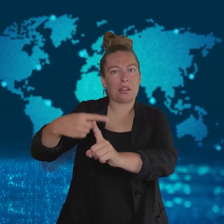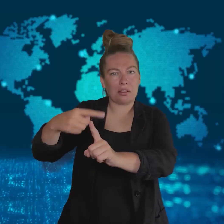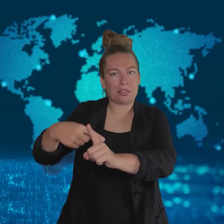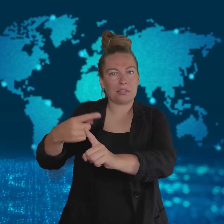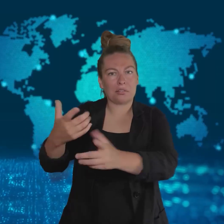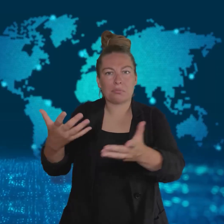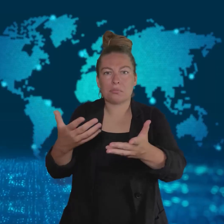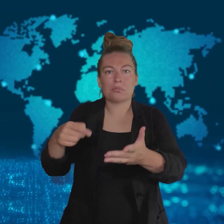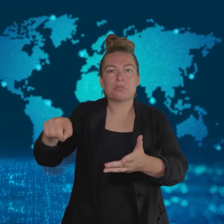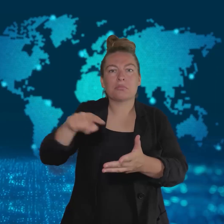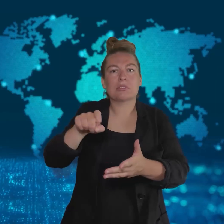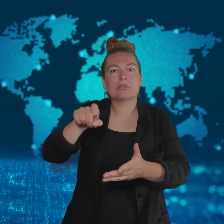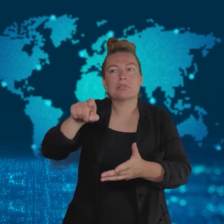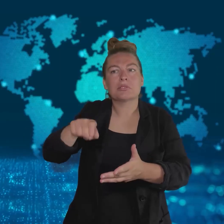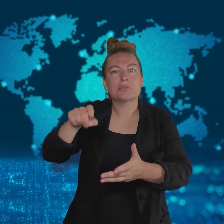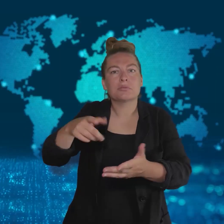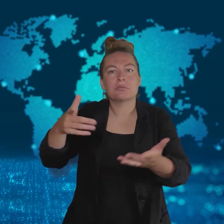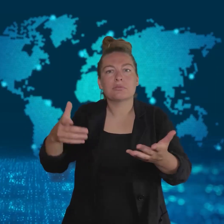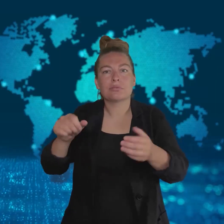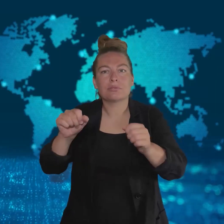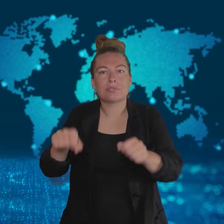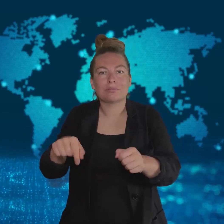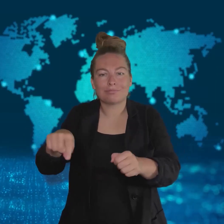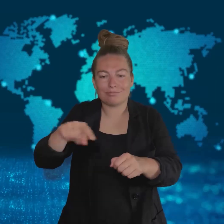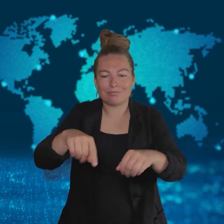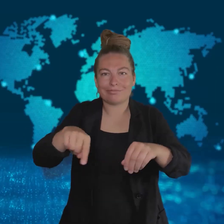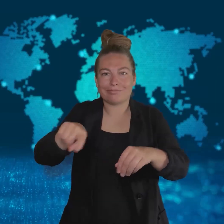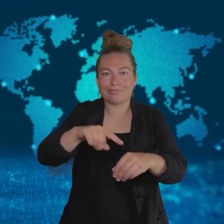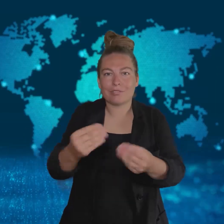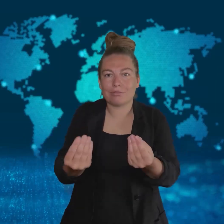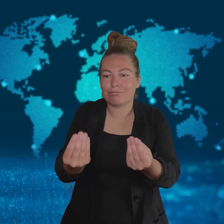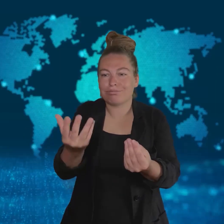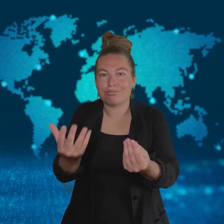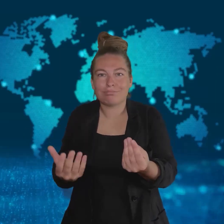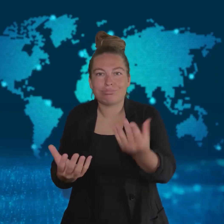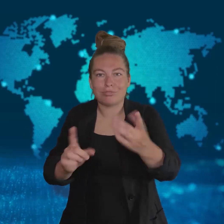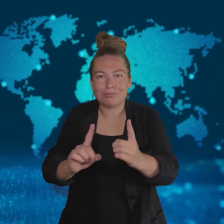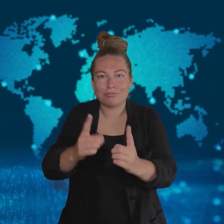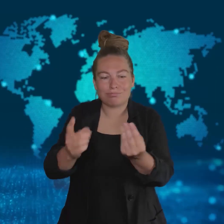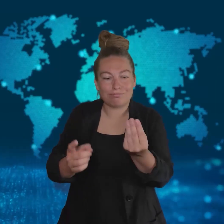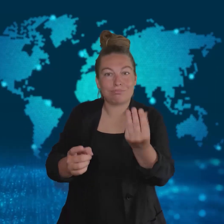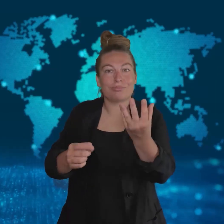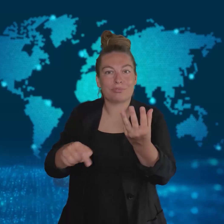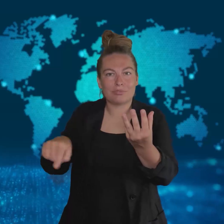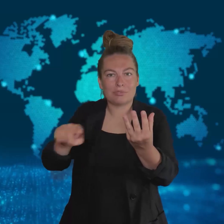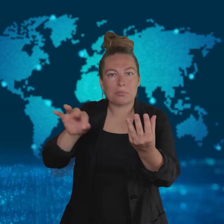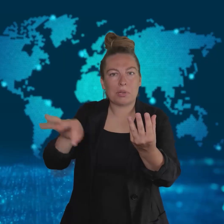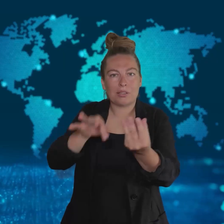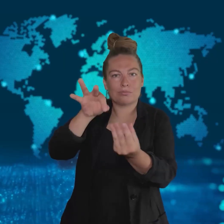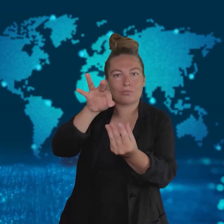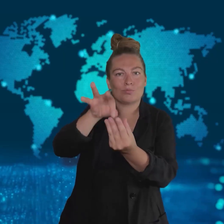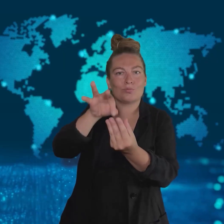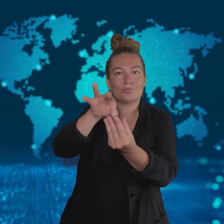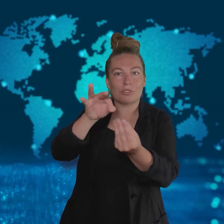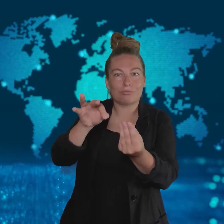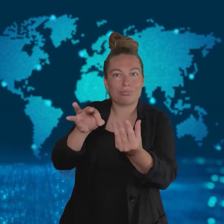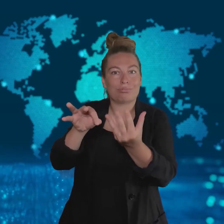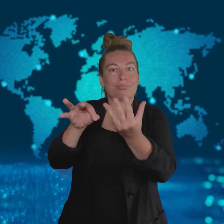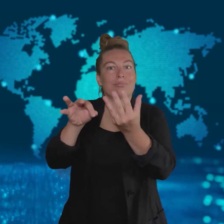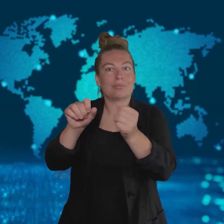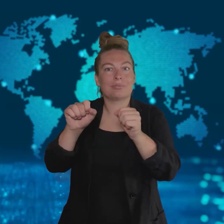Bees are crucial to food supplies.